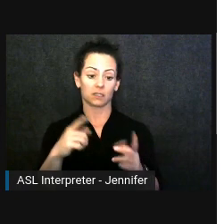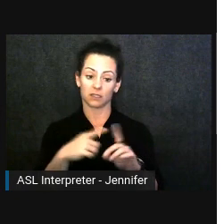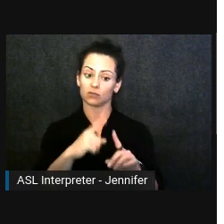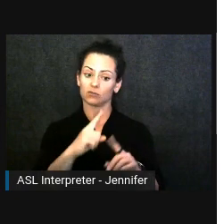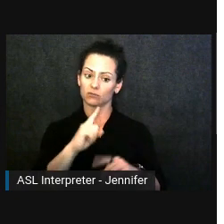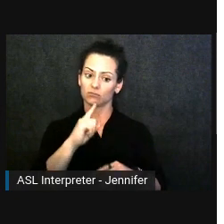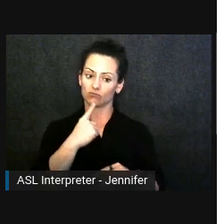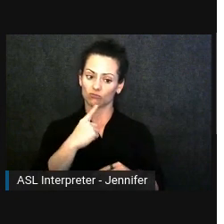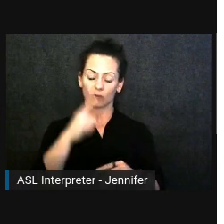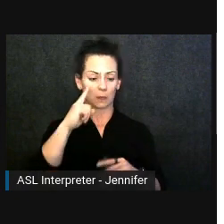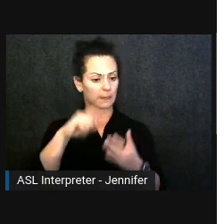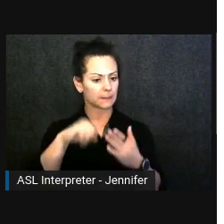whether their site is actually assessable.